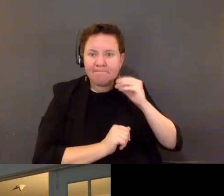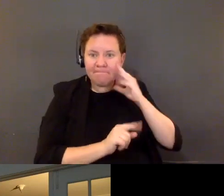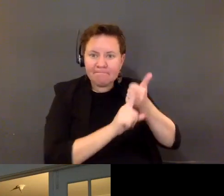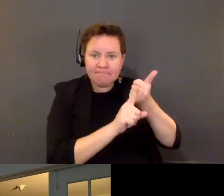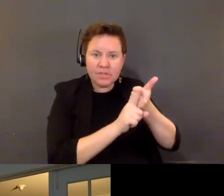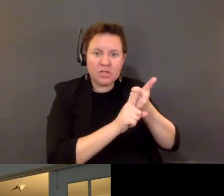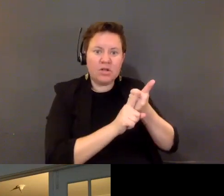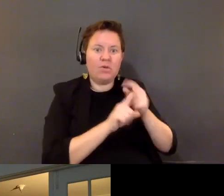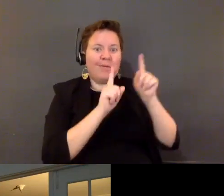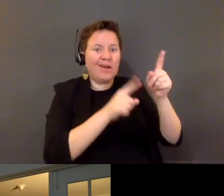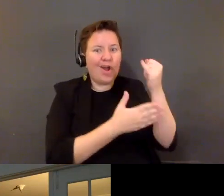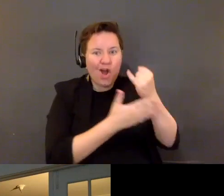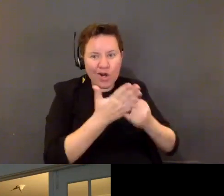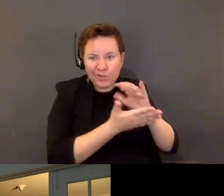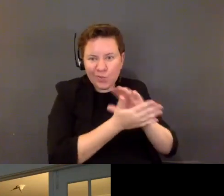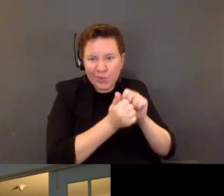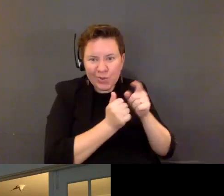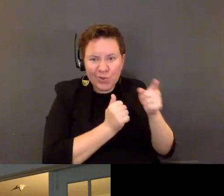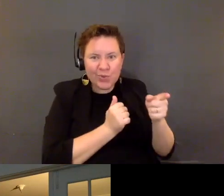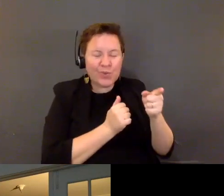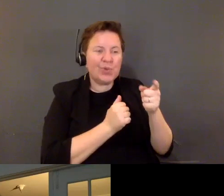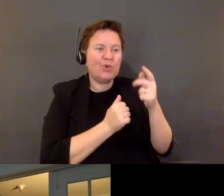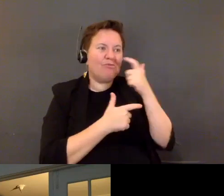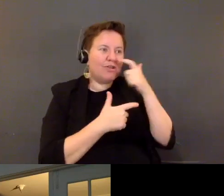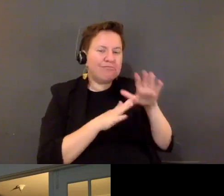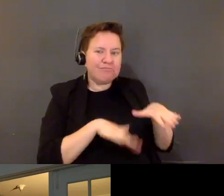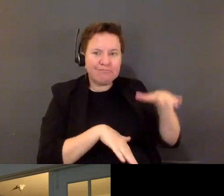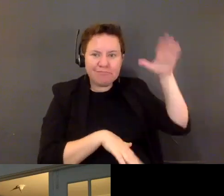art school with you and watched you coming along as an artist and